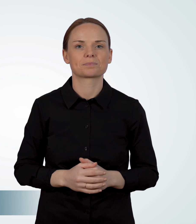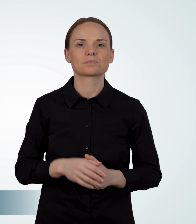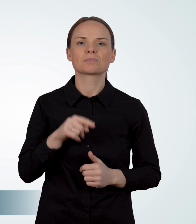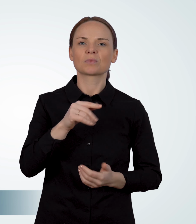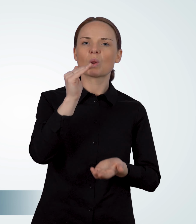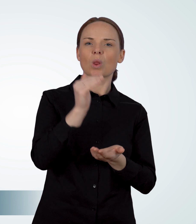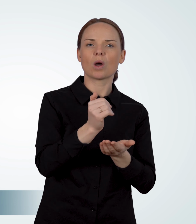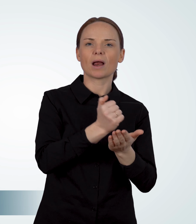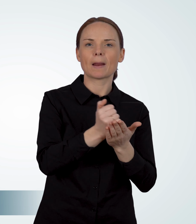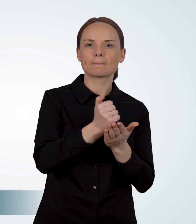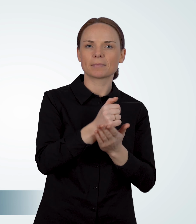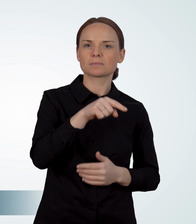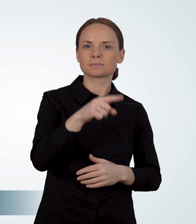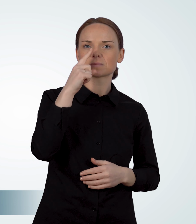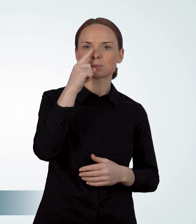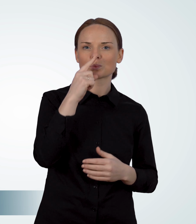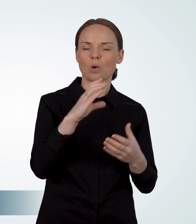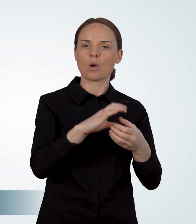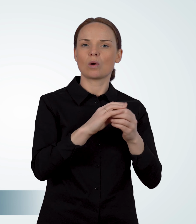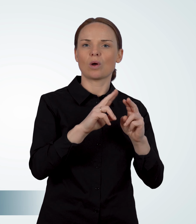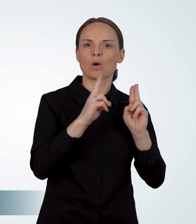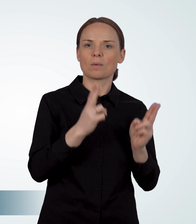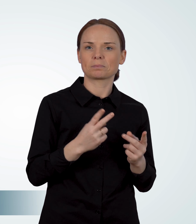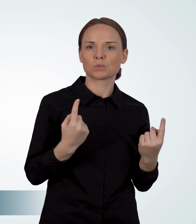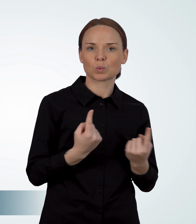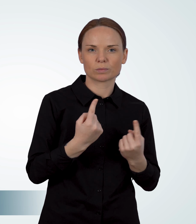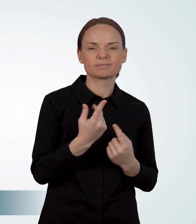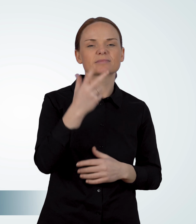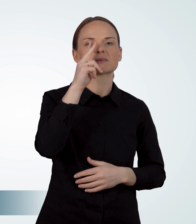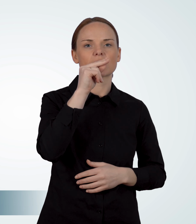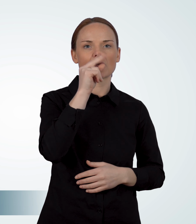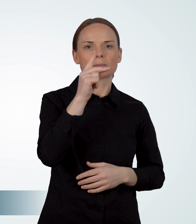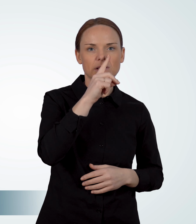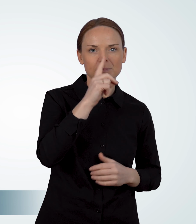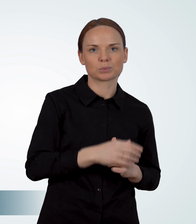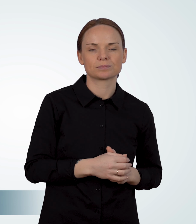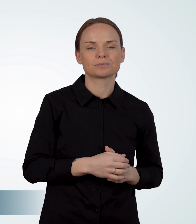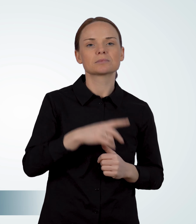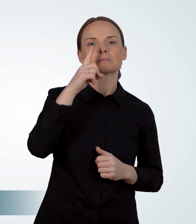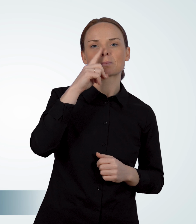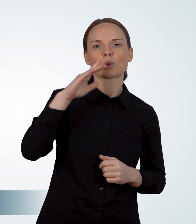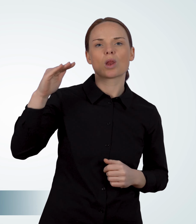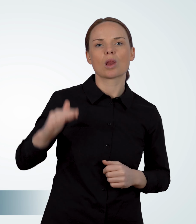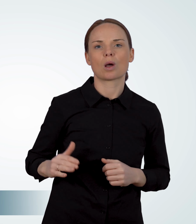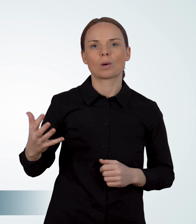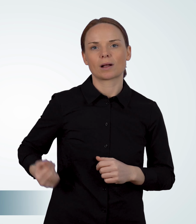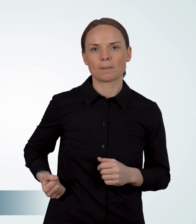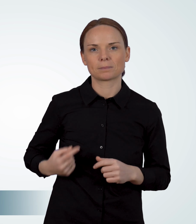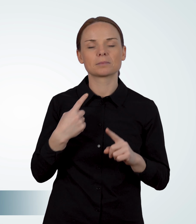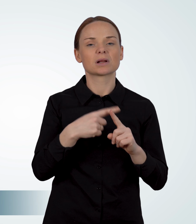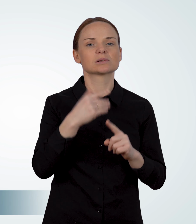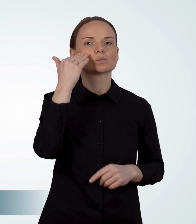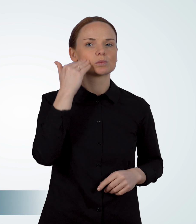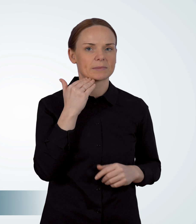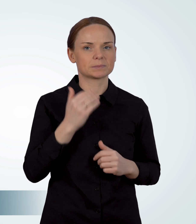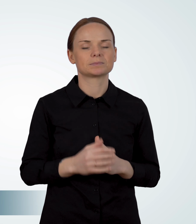Homeownership is lower for young Australians, people on low incomes and women.